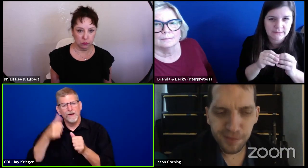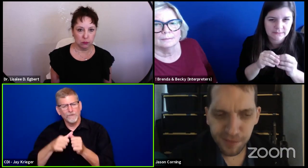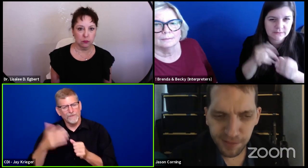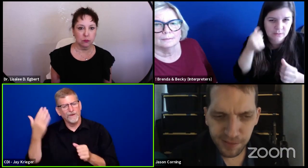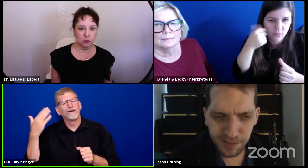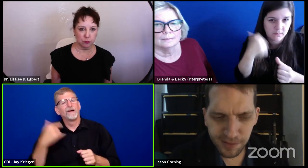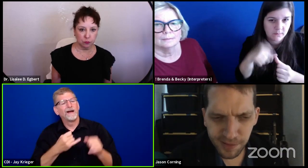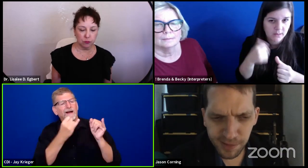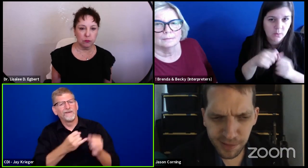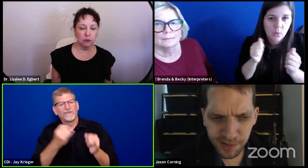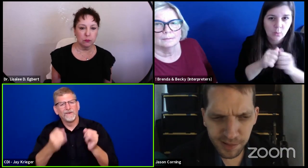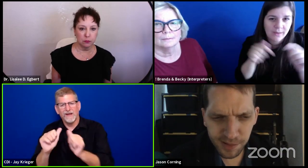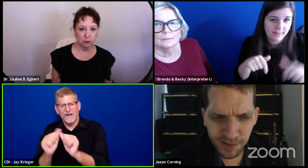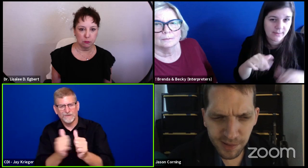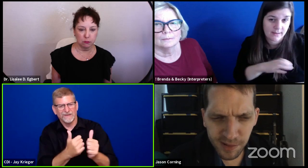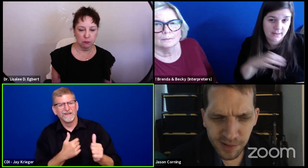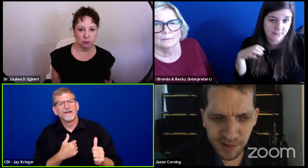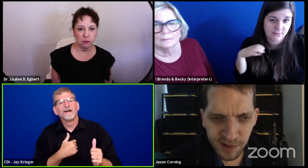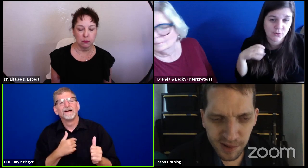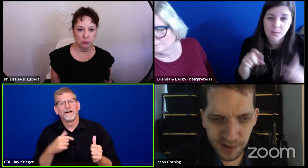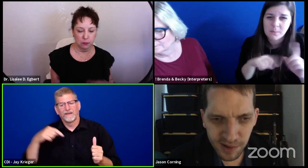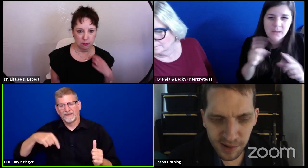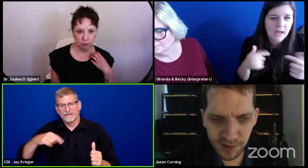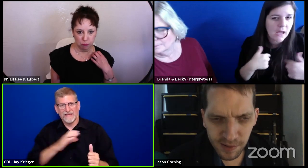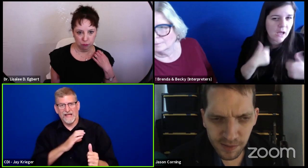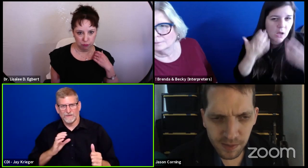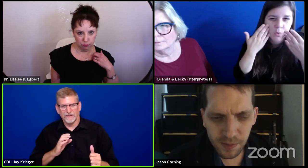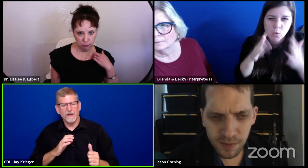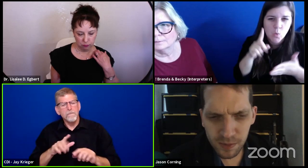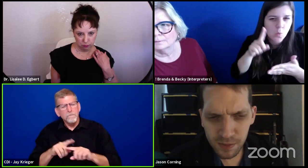However, I don't know what the outcome of that was.